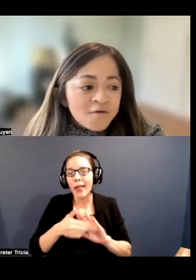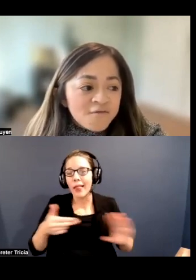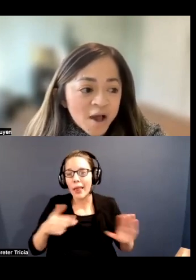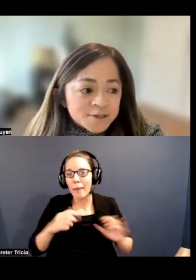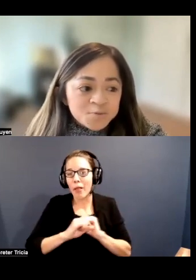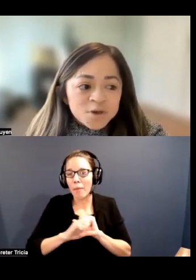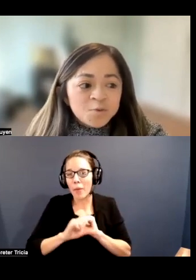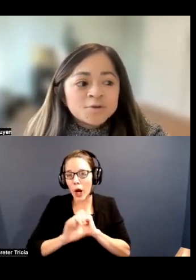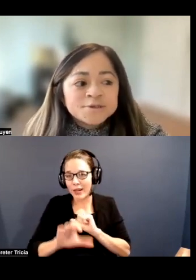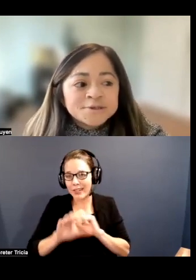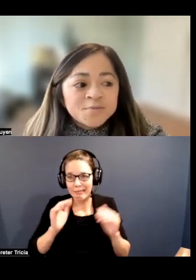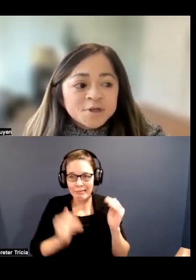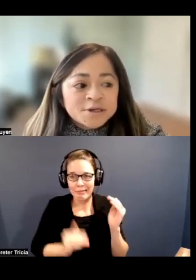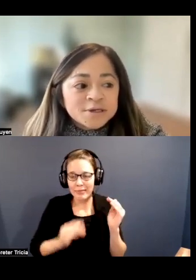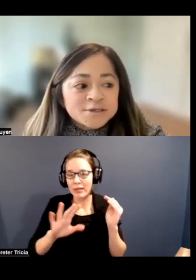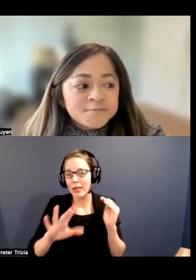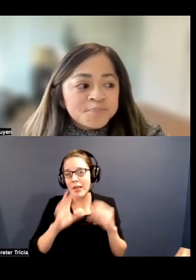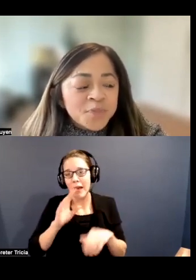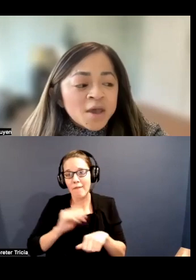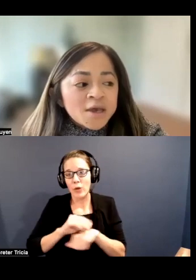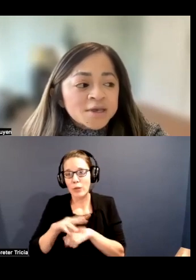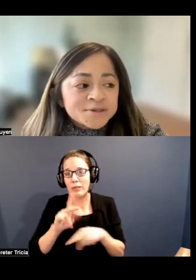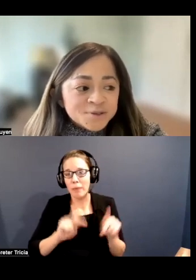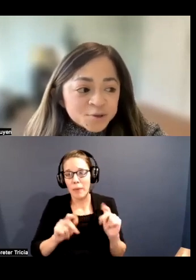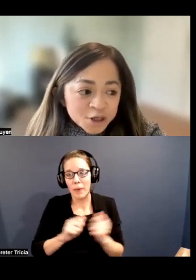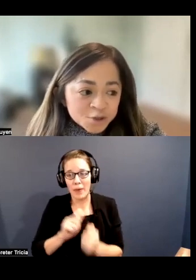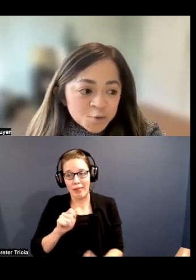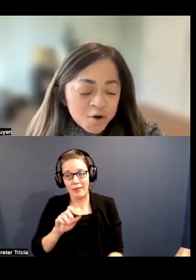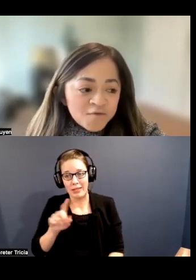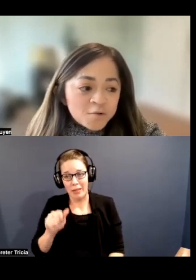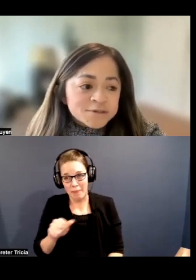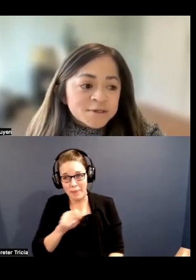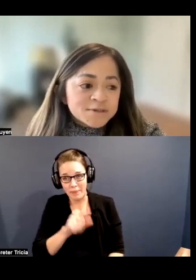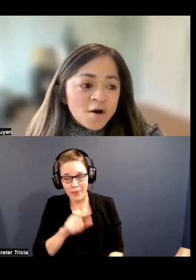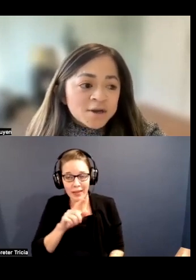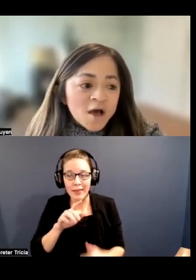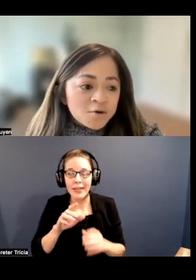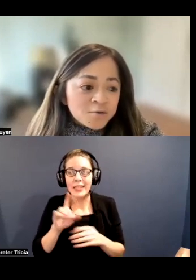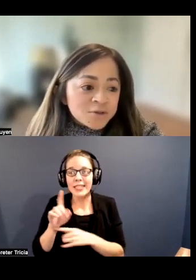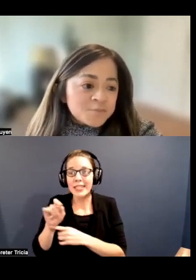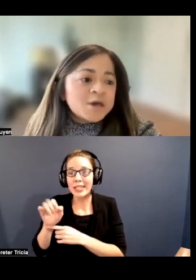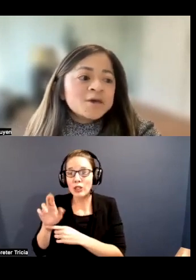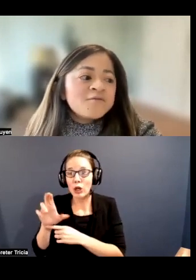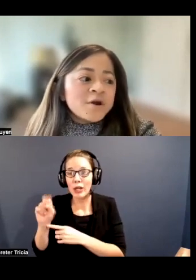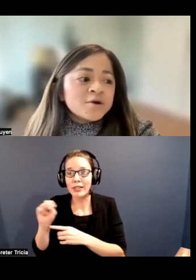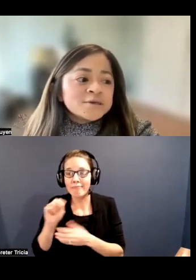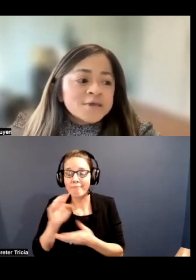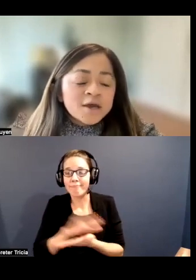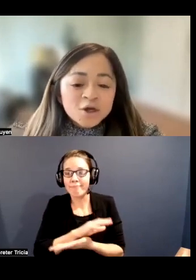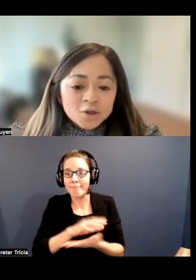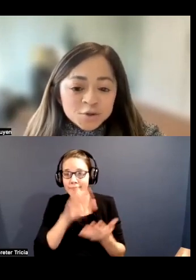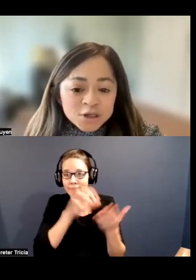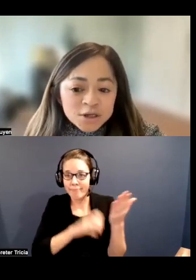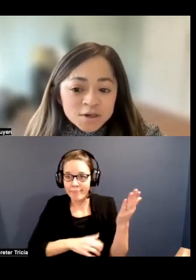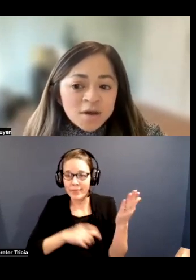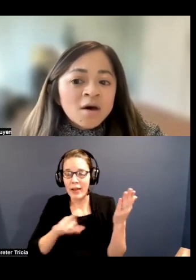affect people with disabilities. His dissertation work focuses on algorithmic fairness and inclusion